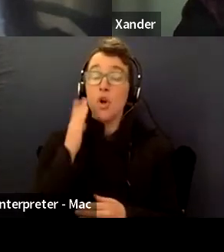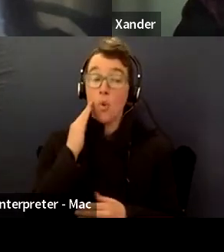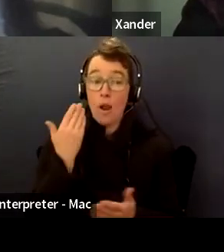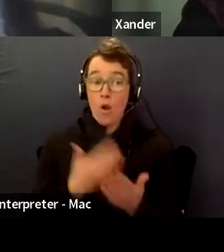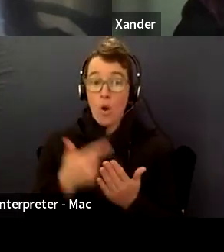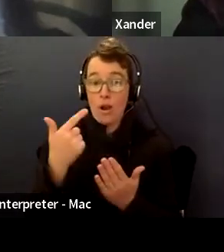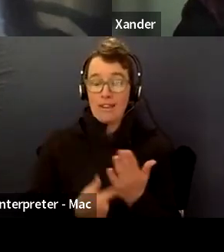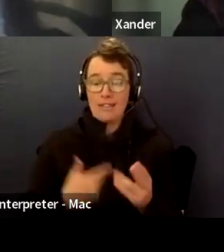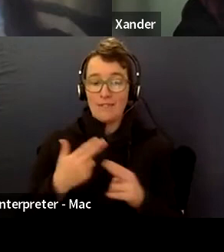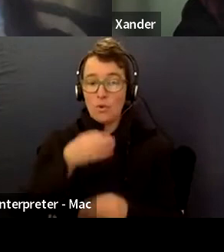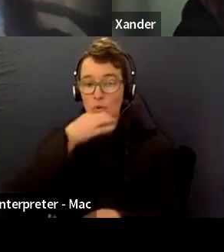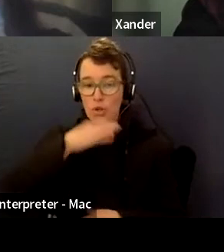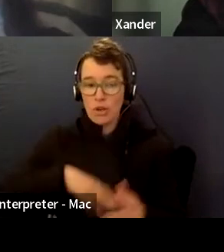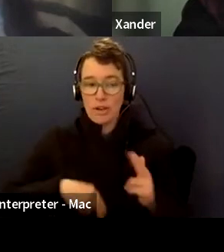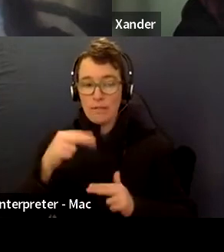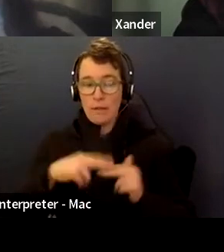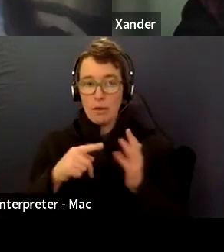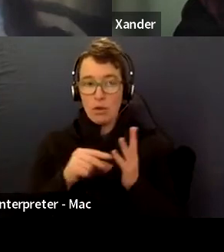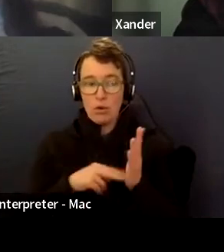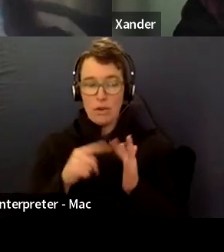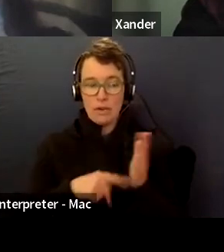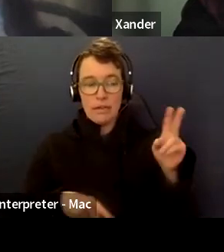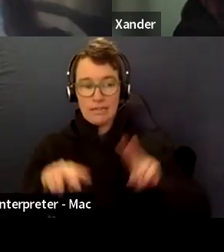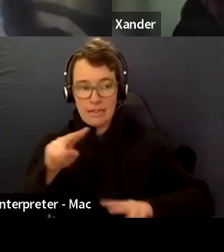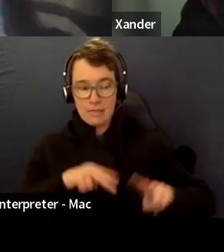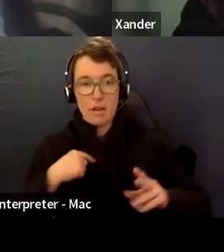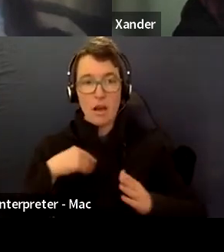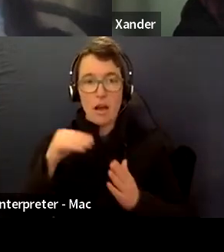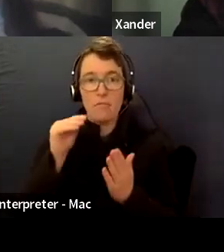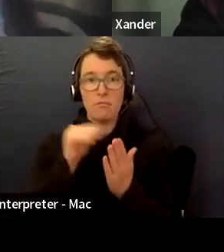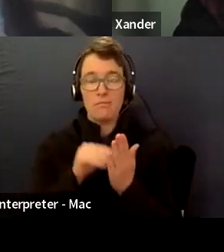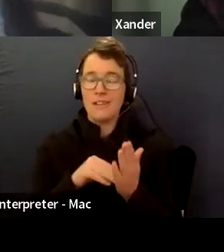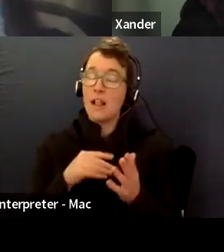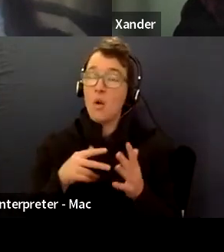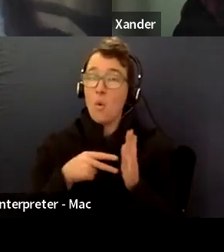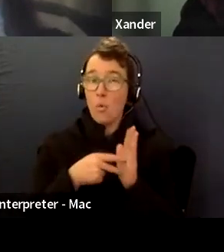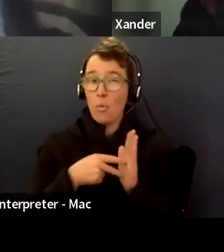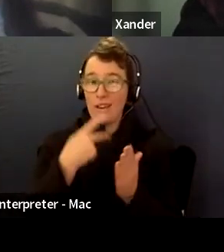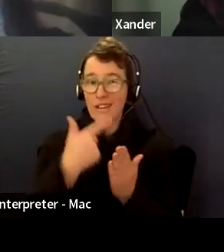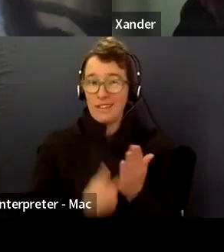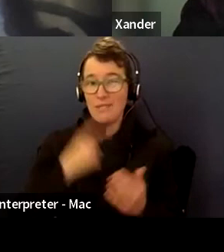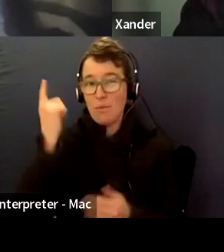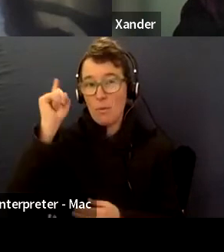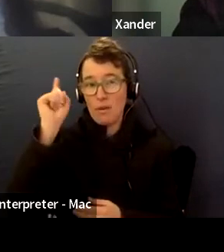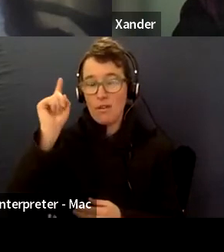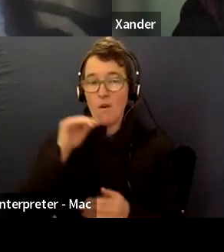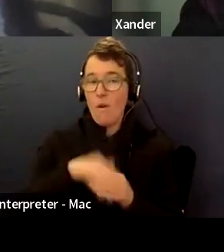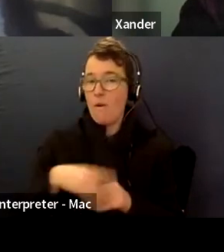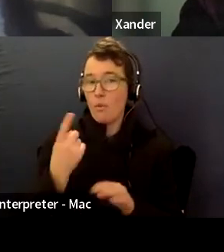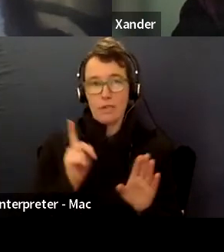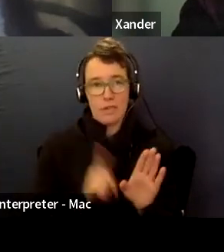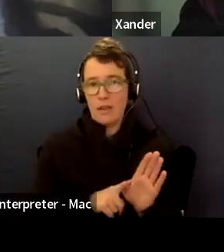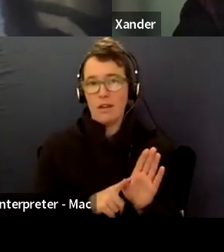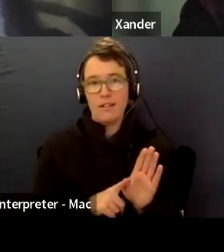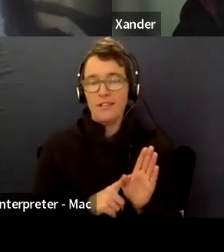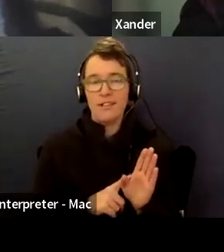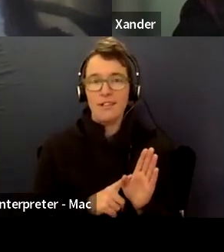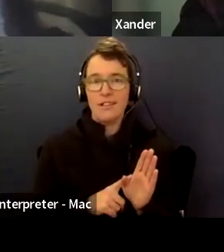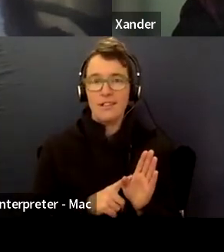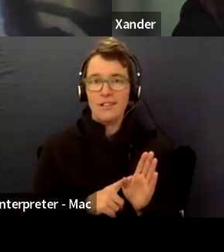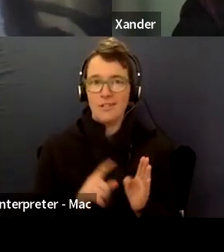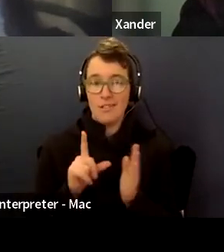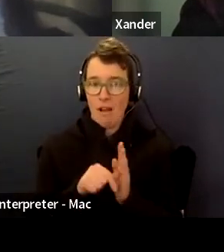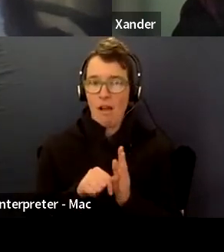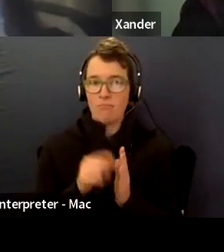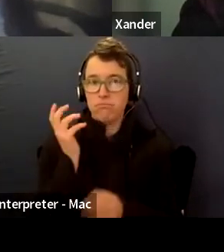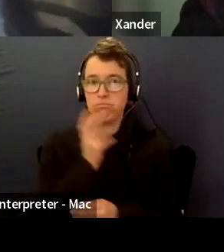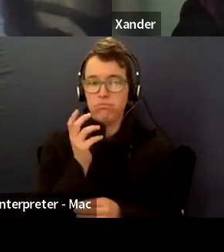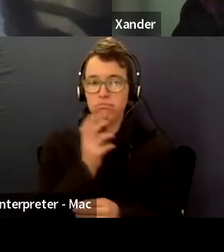to actually get assessed and then I can play all of that information that waiting list is over a year long at the moment. So, just in terms of timeline, it's just a really long process.